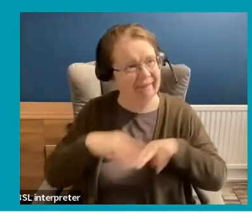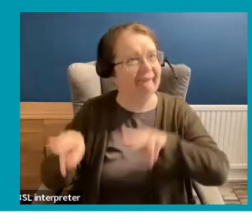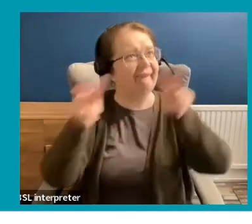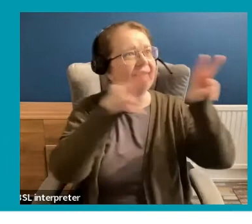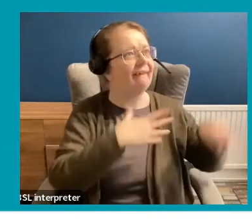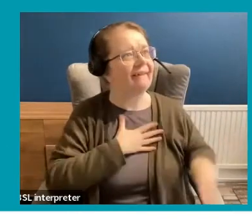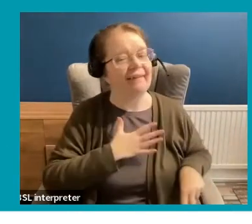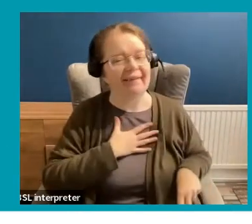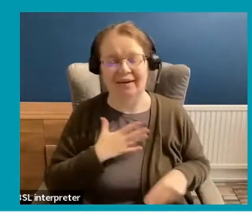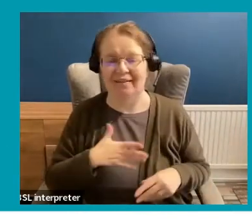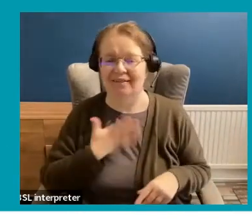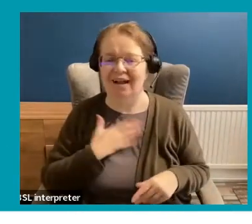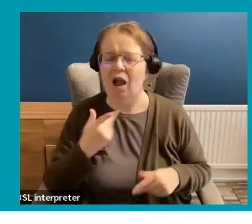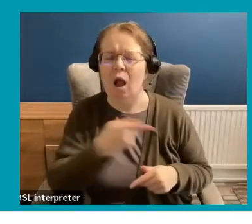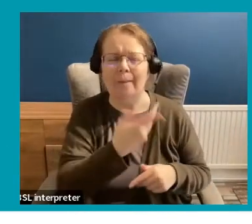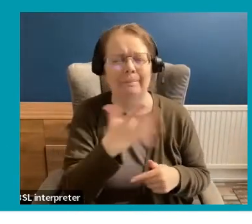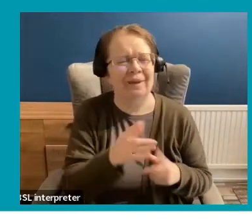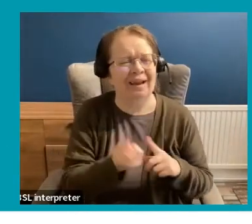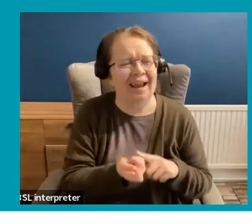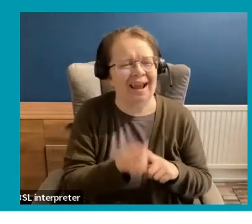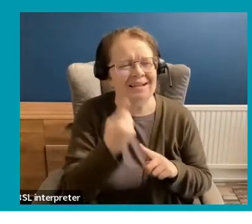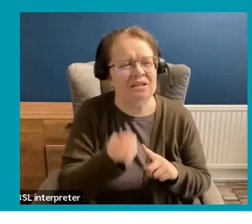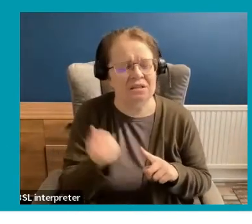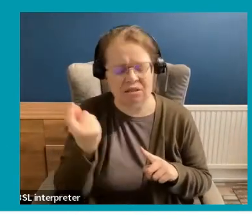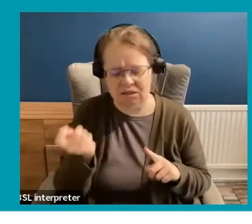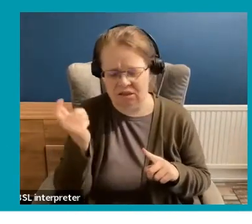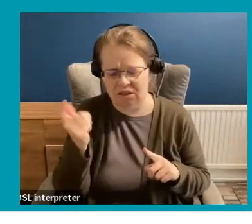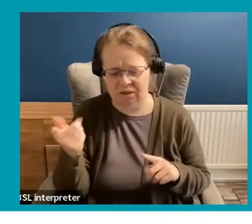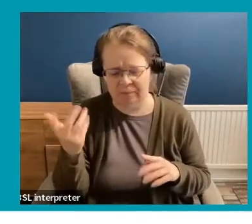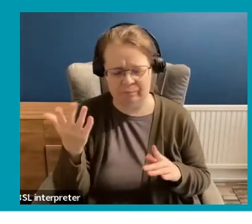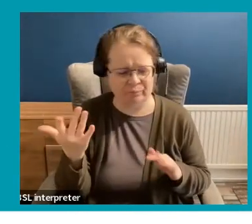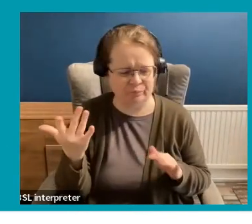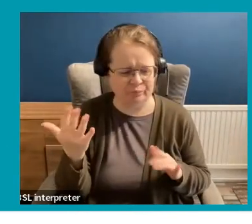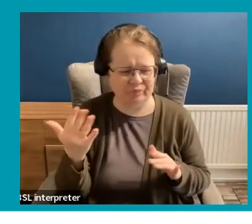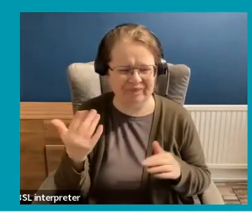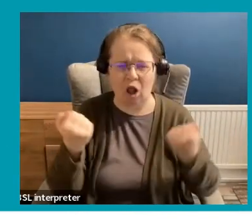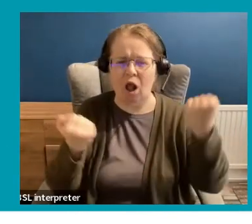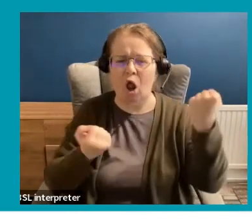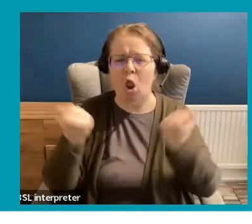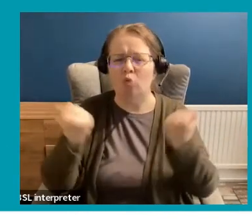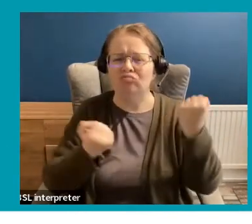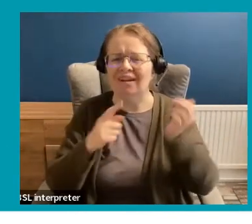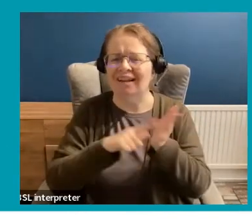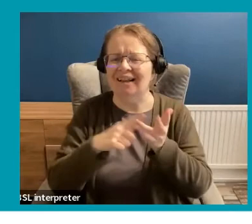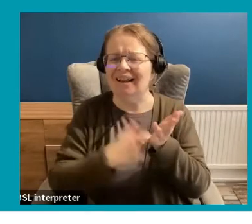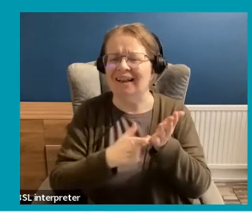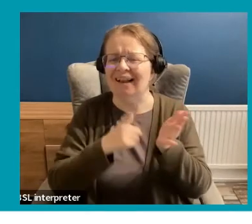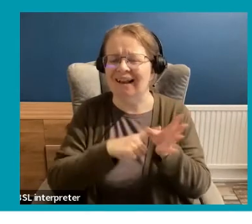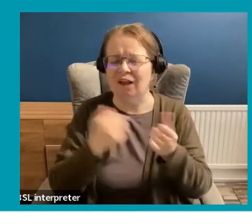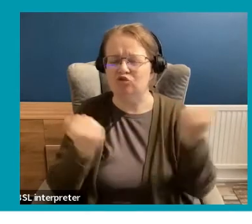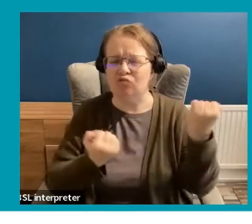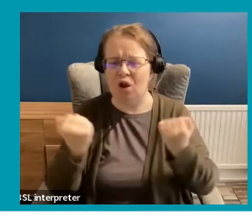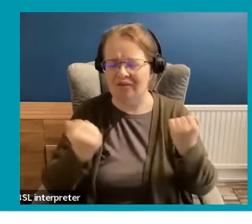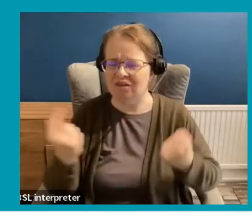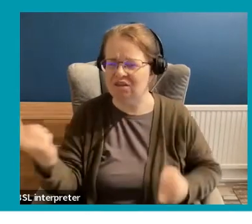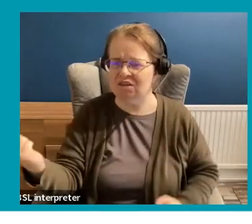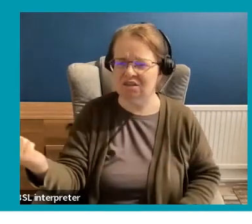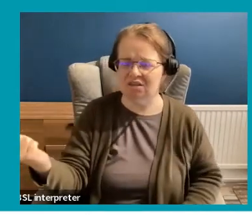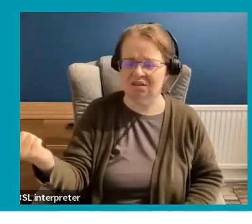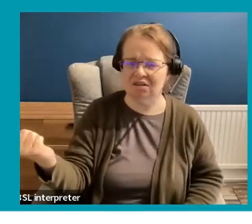They have had some incidences where they have had Lori drivers show up and